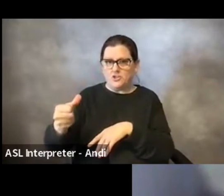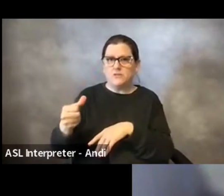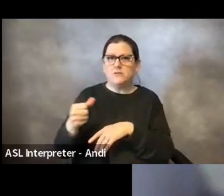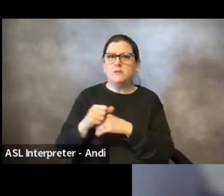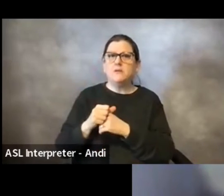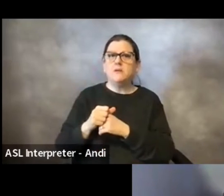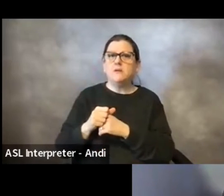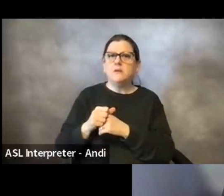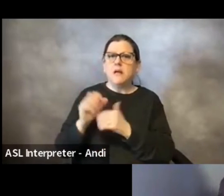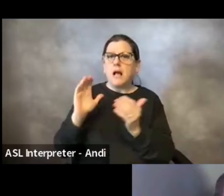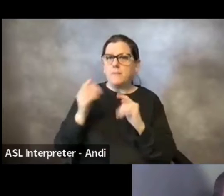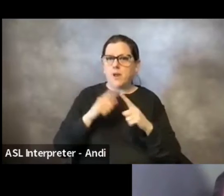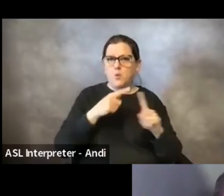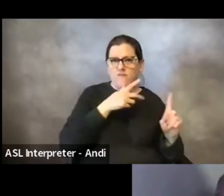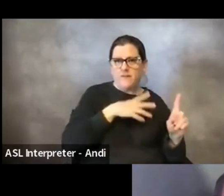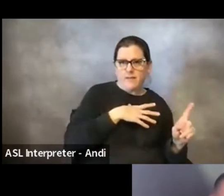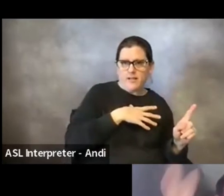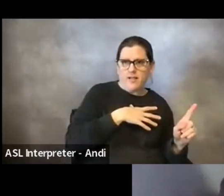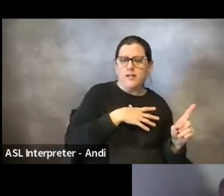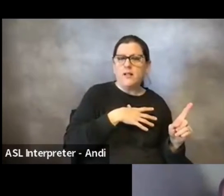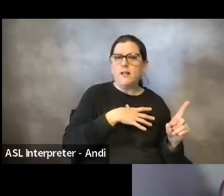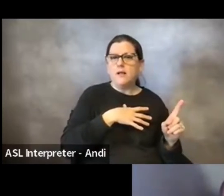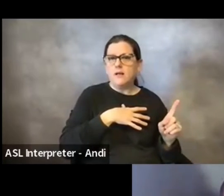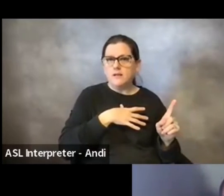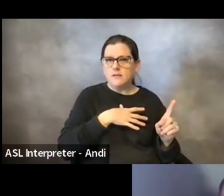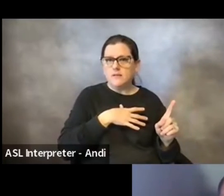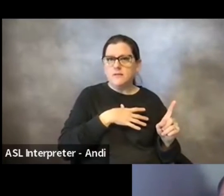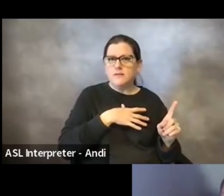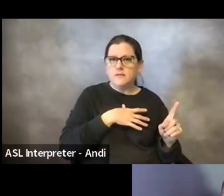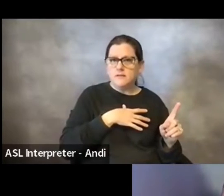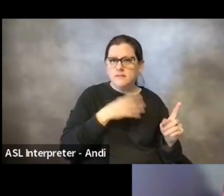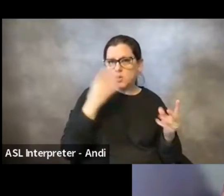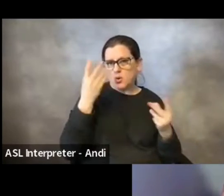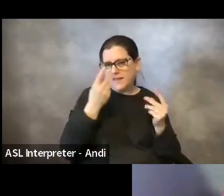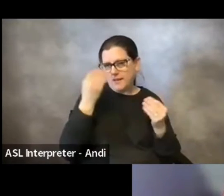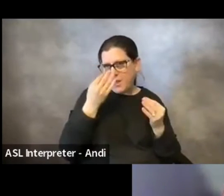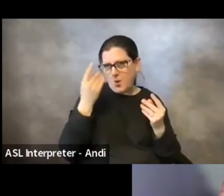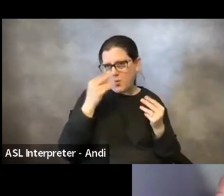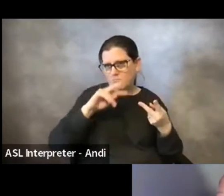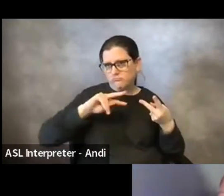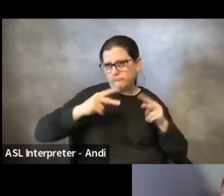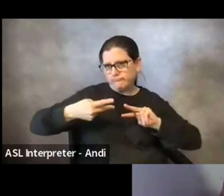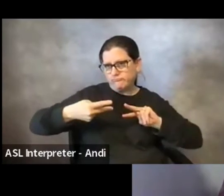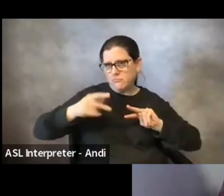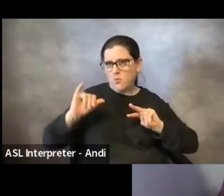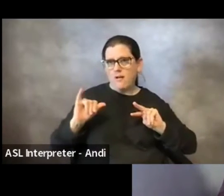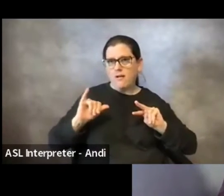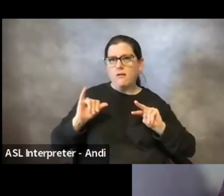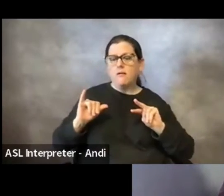compared to females, and so thinking about it, vice versa. Yeah, I also think that's the